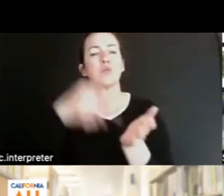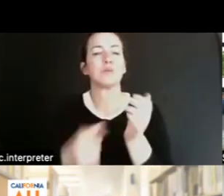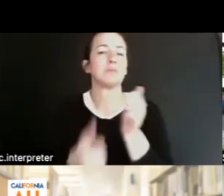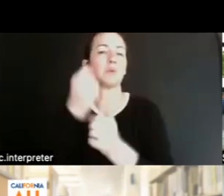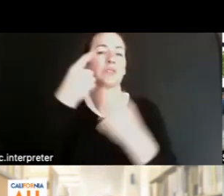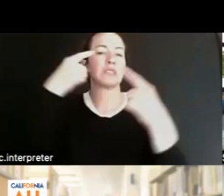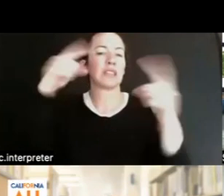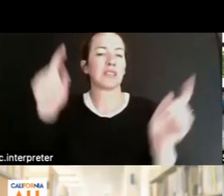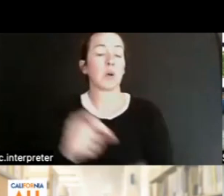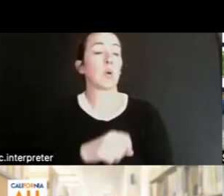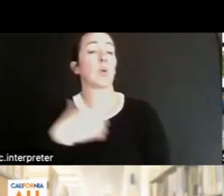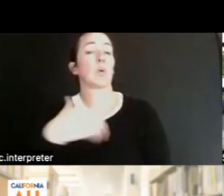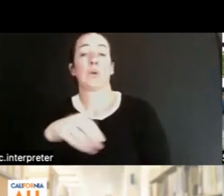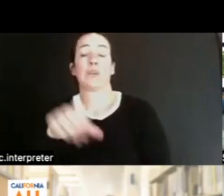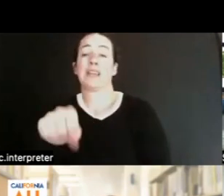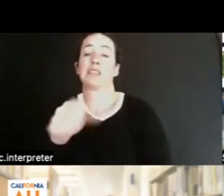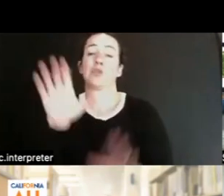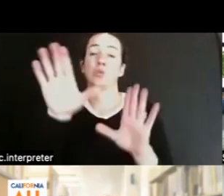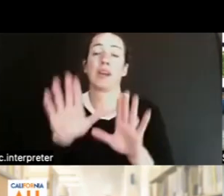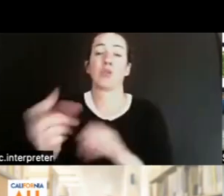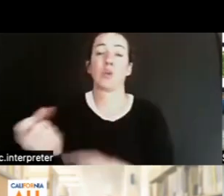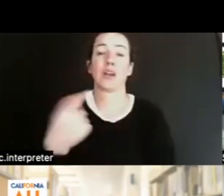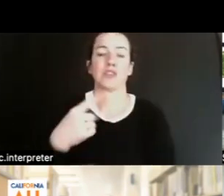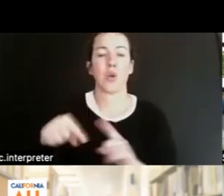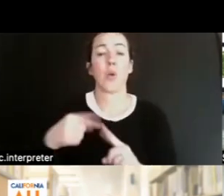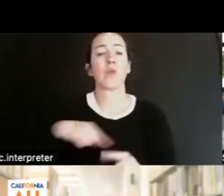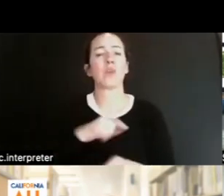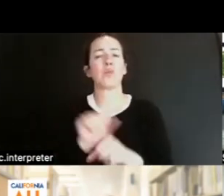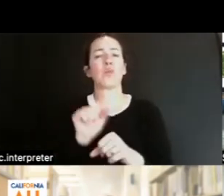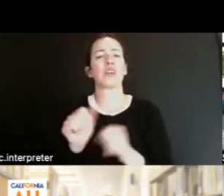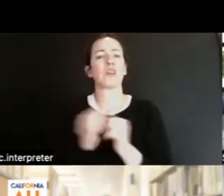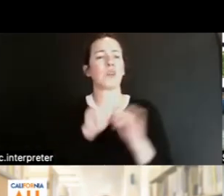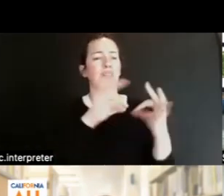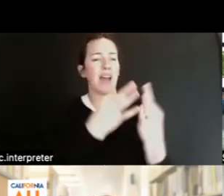Absolutely. That's a great question. So when we're working with families, small rural communities,